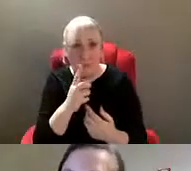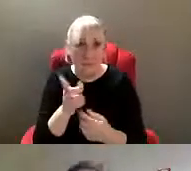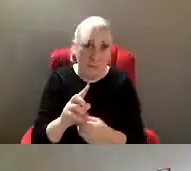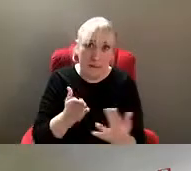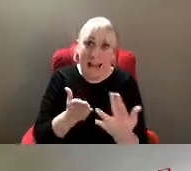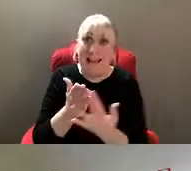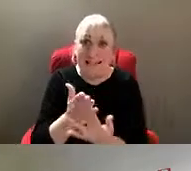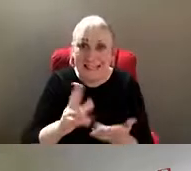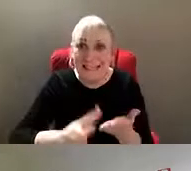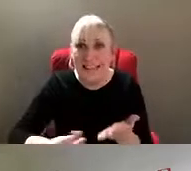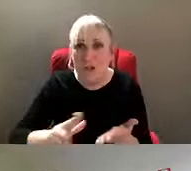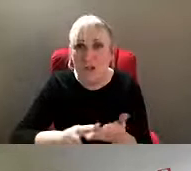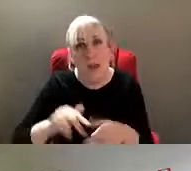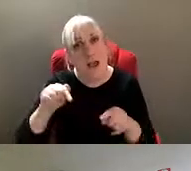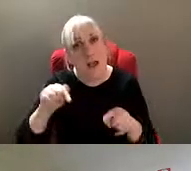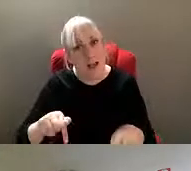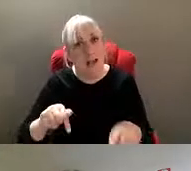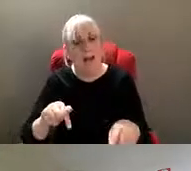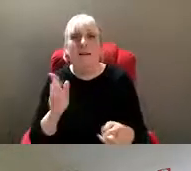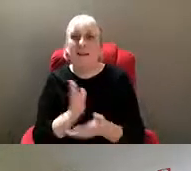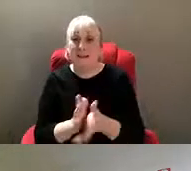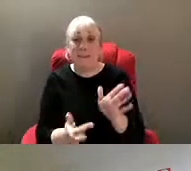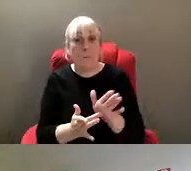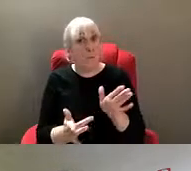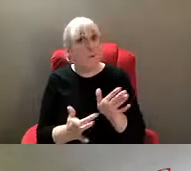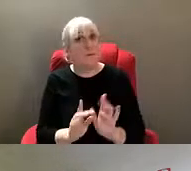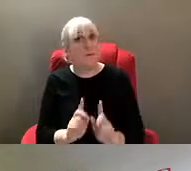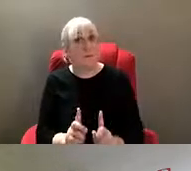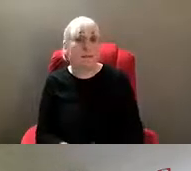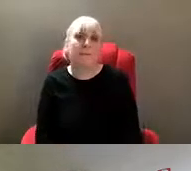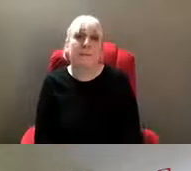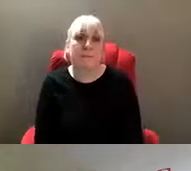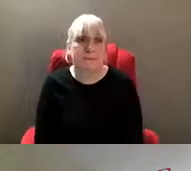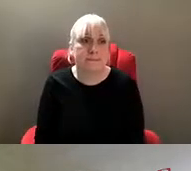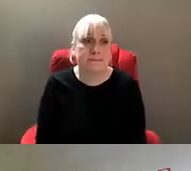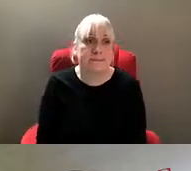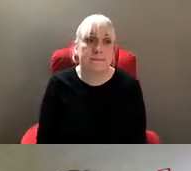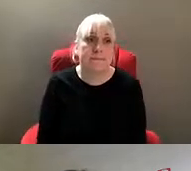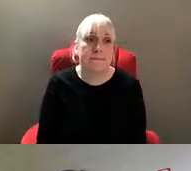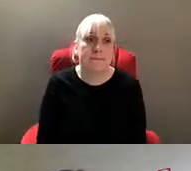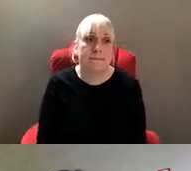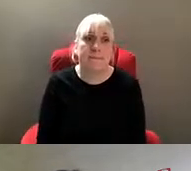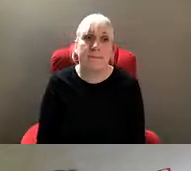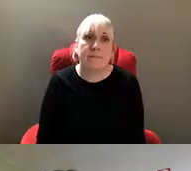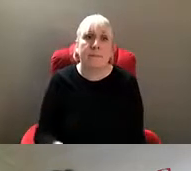these are important issues um so just to share with you about you know yes the transportation